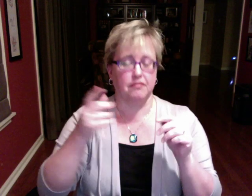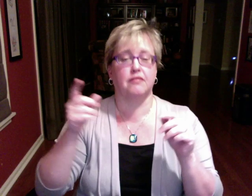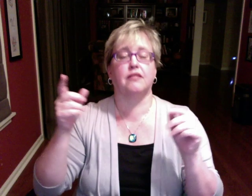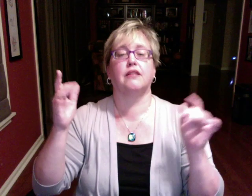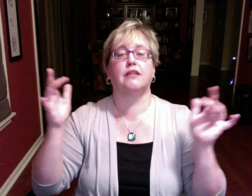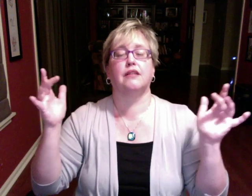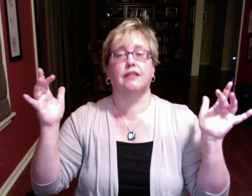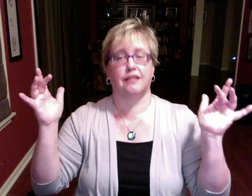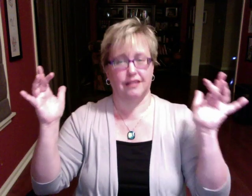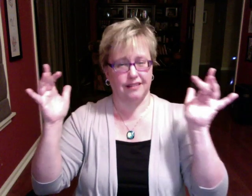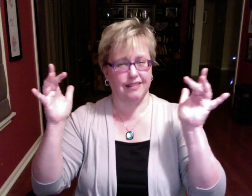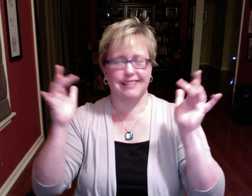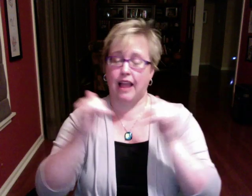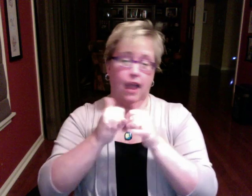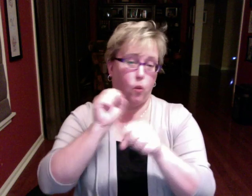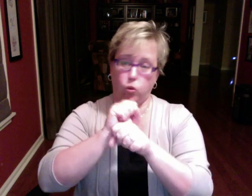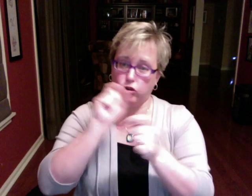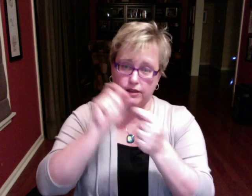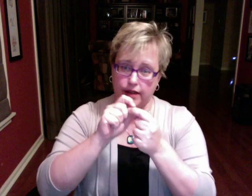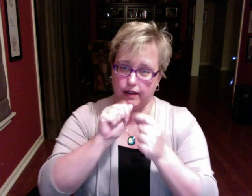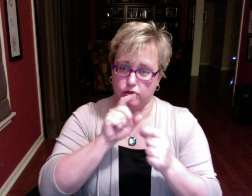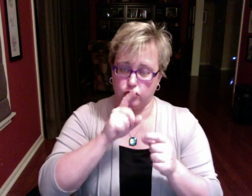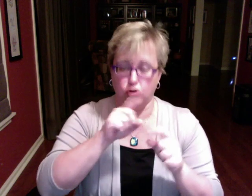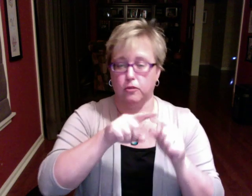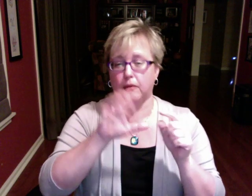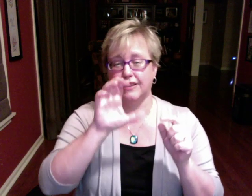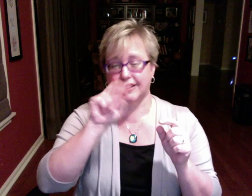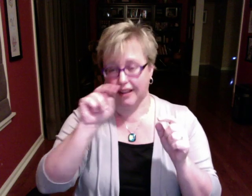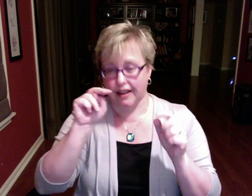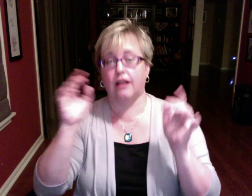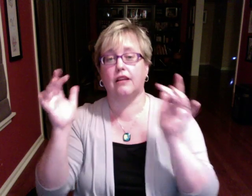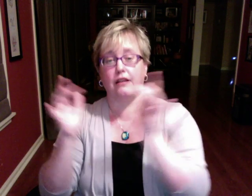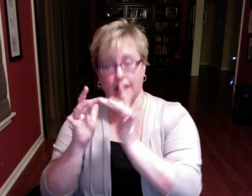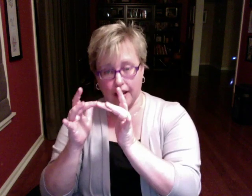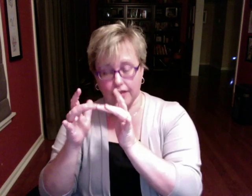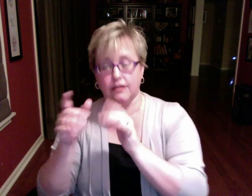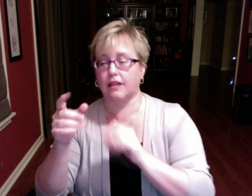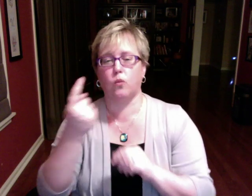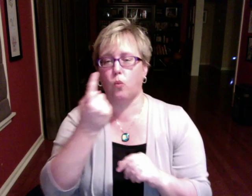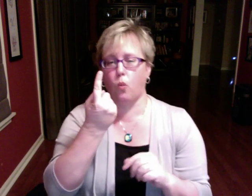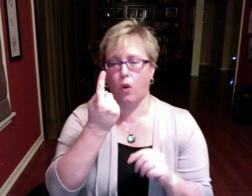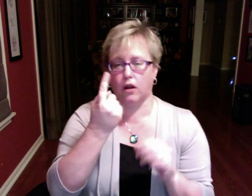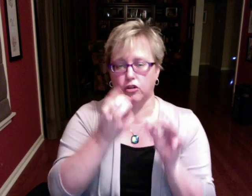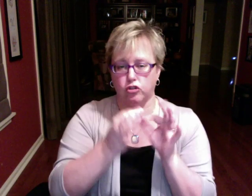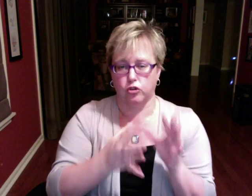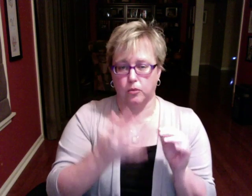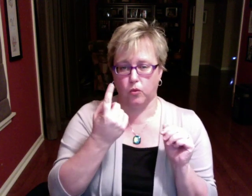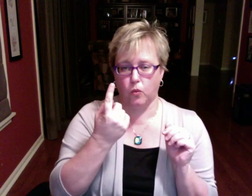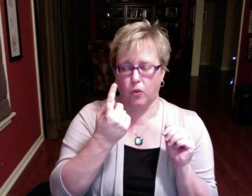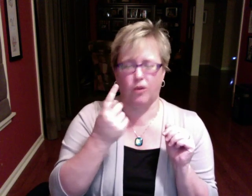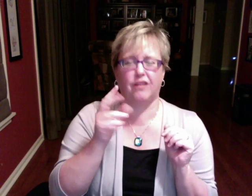I’m not sure exactly what happened but Janet connected with someone and they said only one interpreter would be authorized.